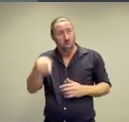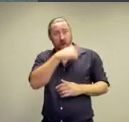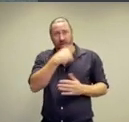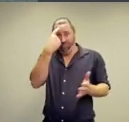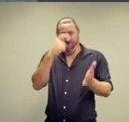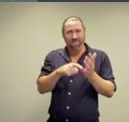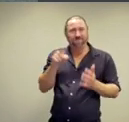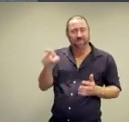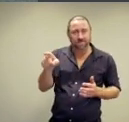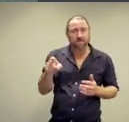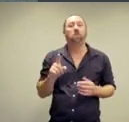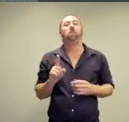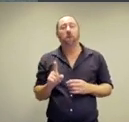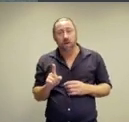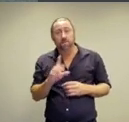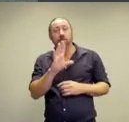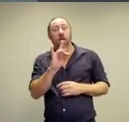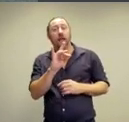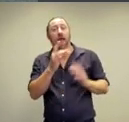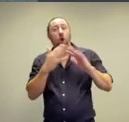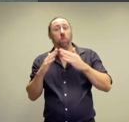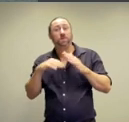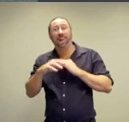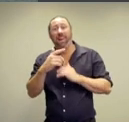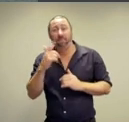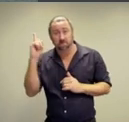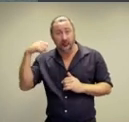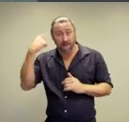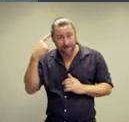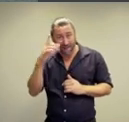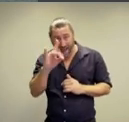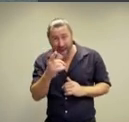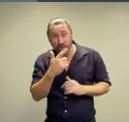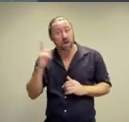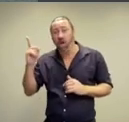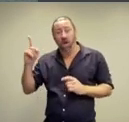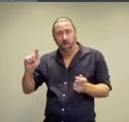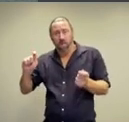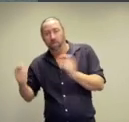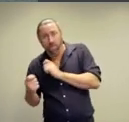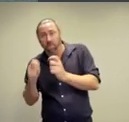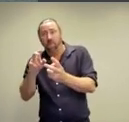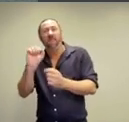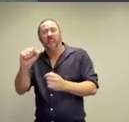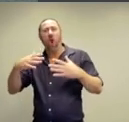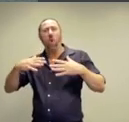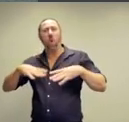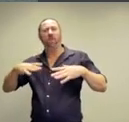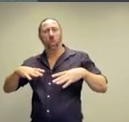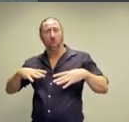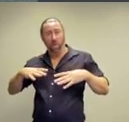it's really ironically seeing that actually, the Gay community in London was one of the first